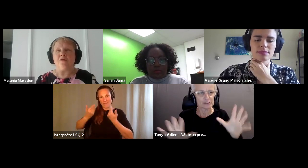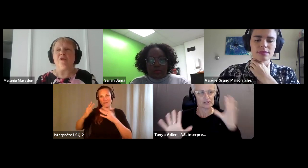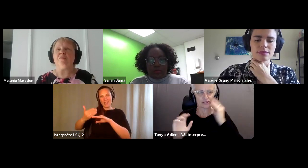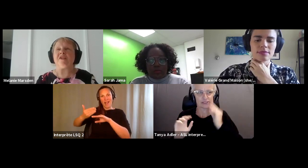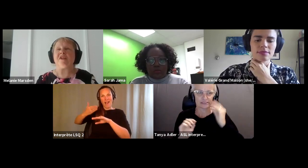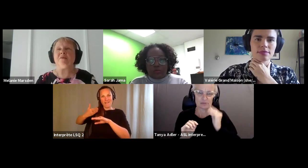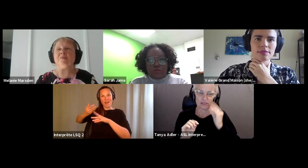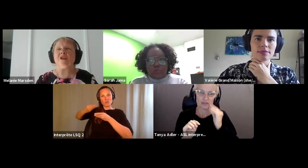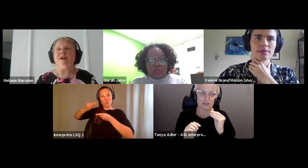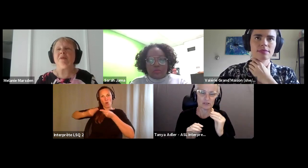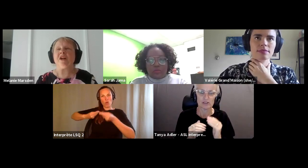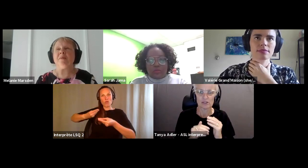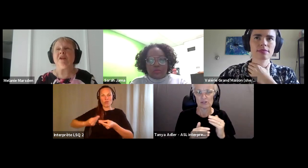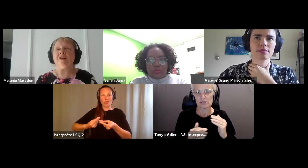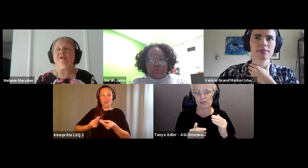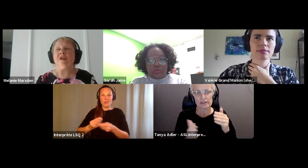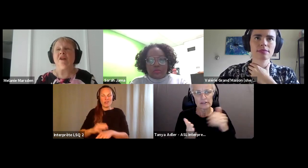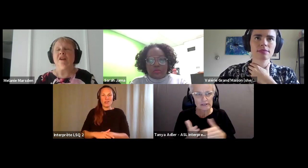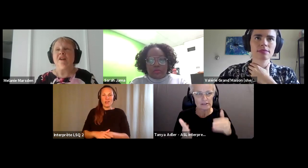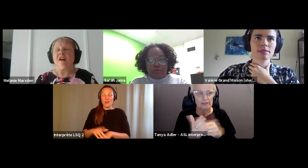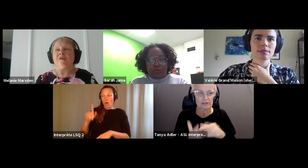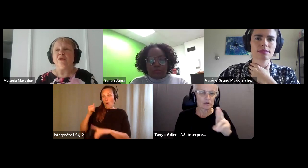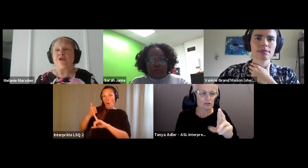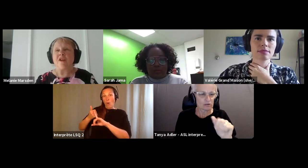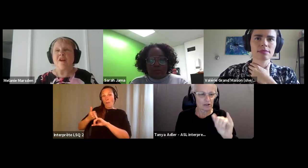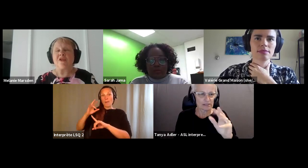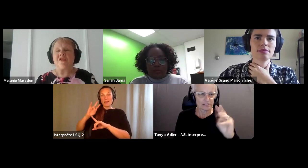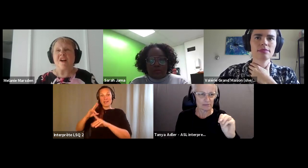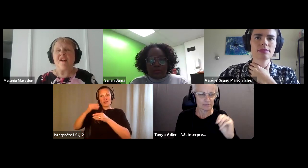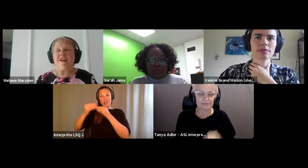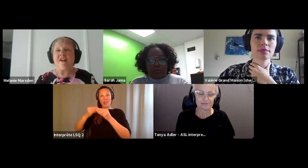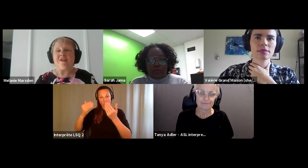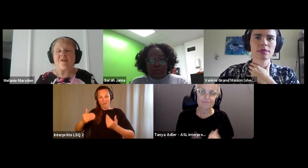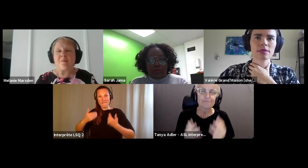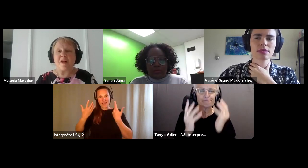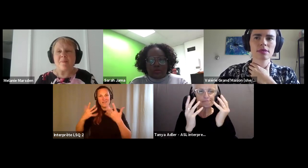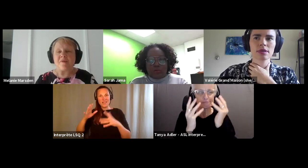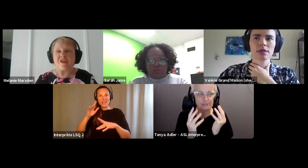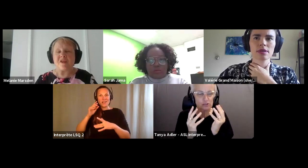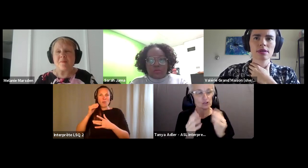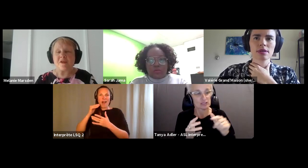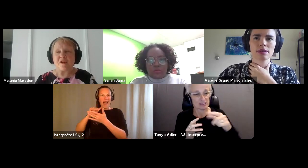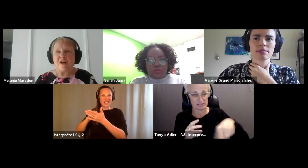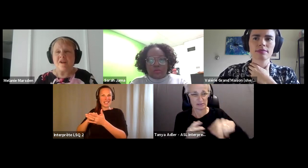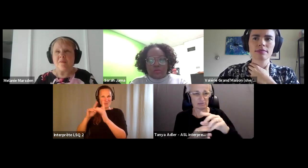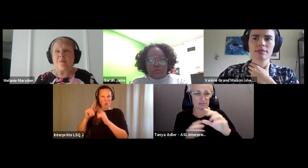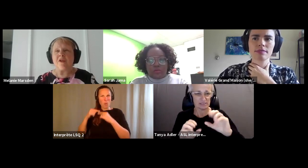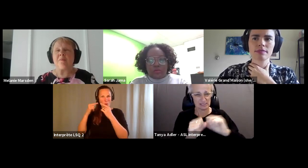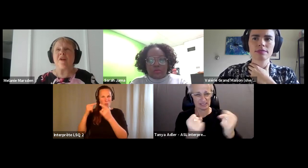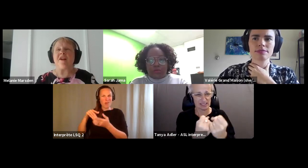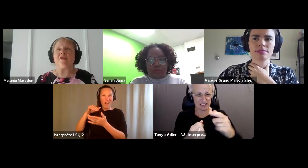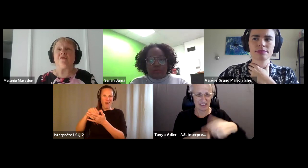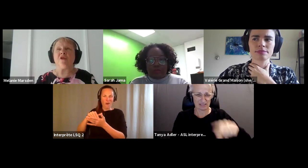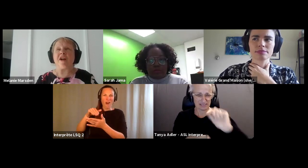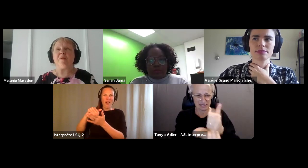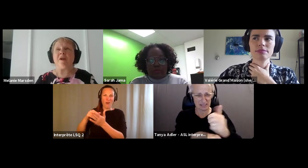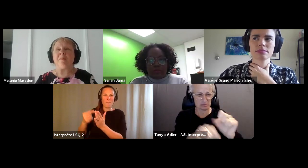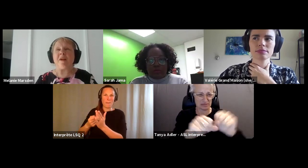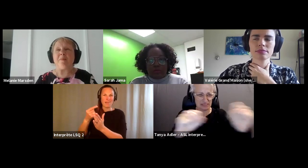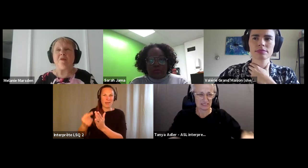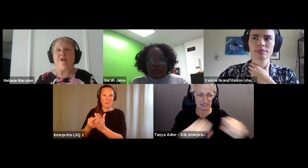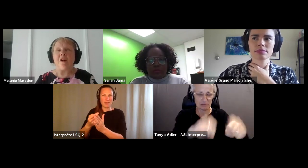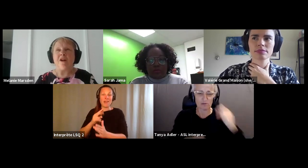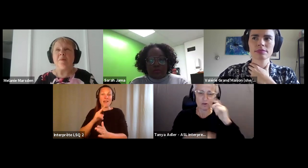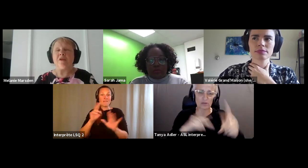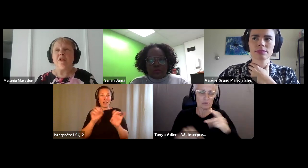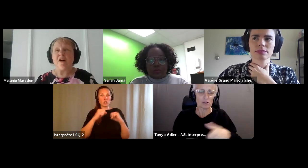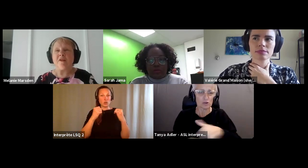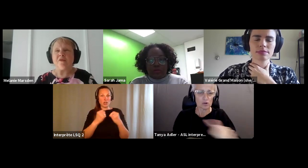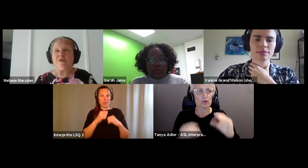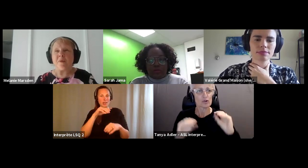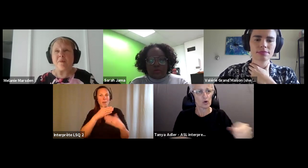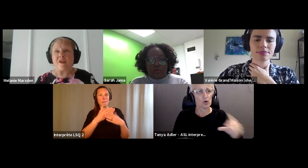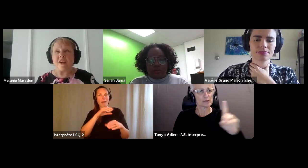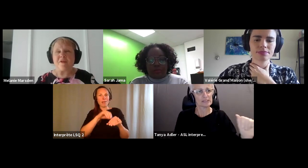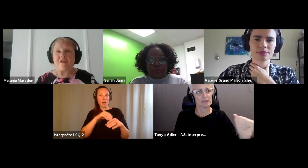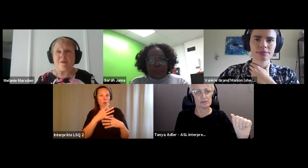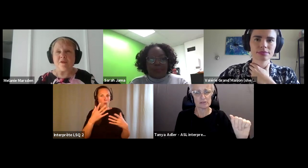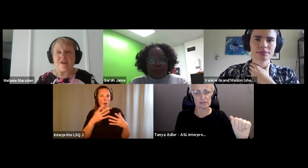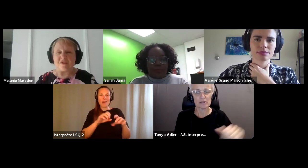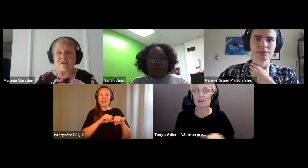Melanie Marsden: Over racism, time and time again, unfortunately, our society is made up of systems that were put in place for able bodied people, but not for people that have disabilities.